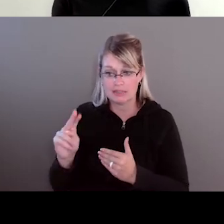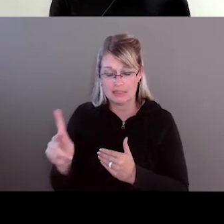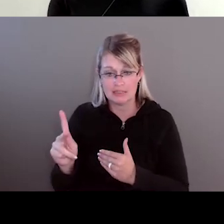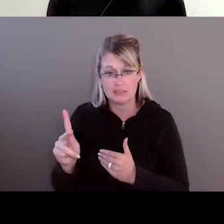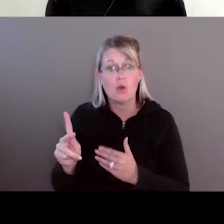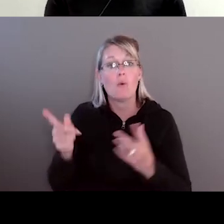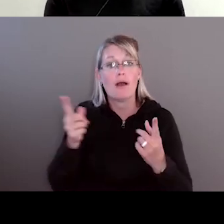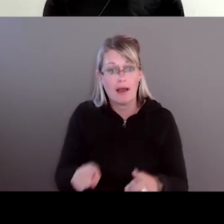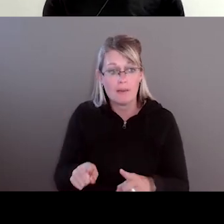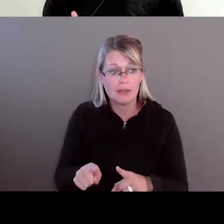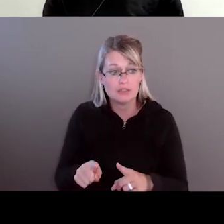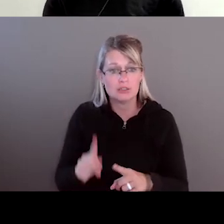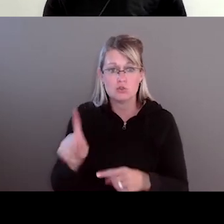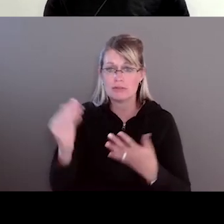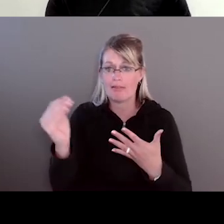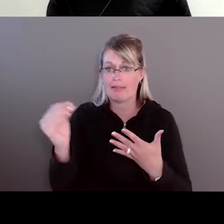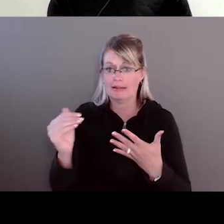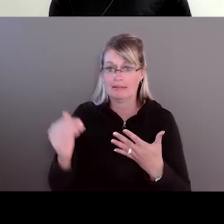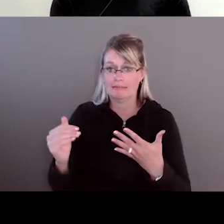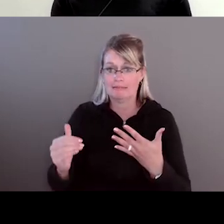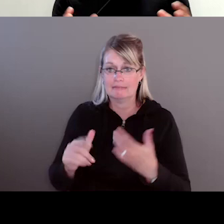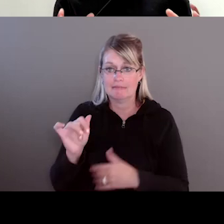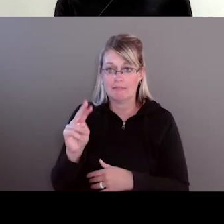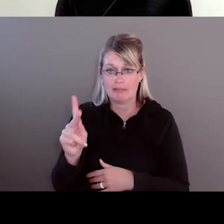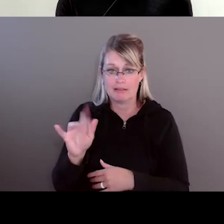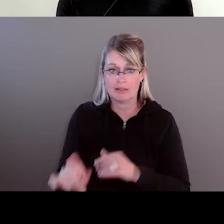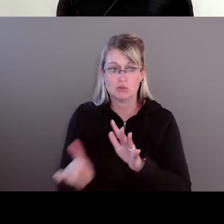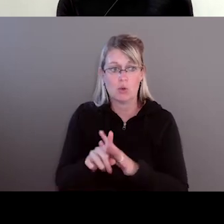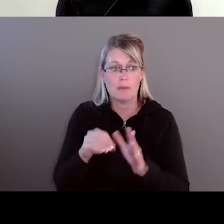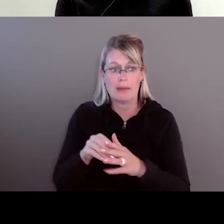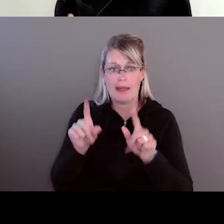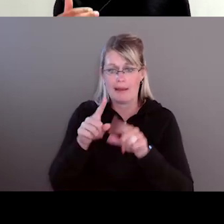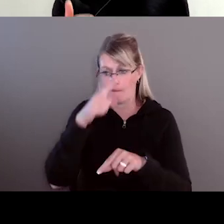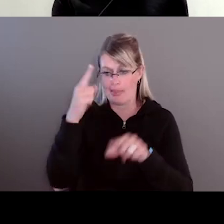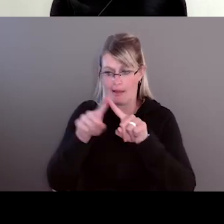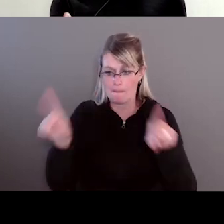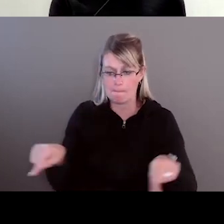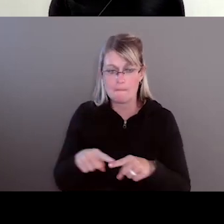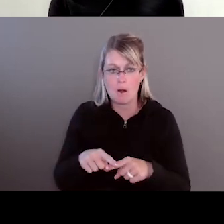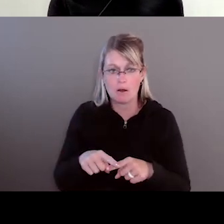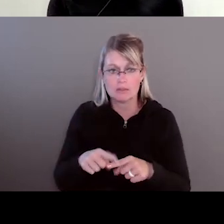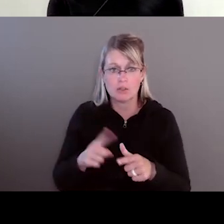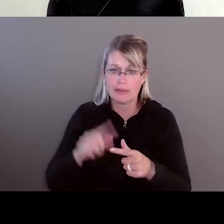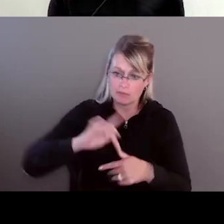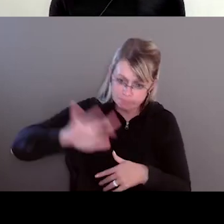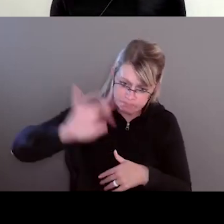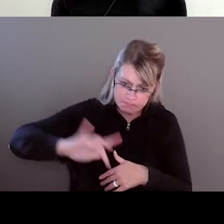with is a list of links that appear inside of a black box can traverse down and go to what they